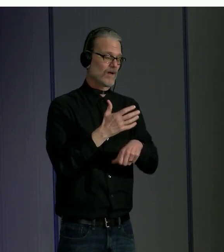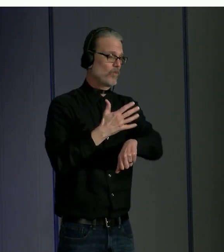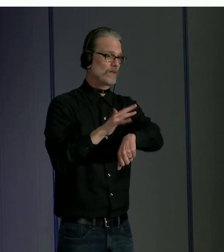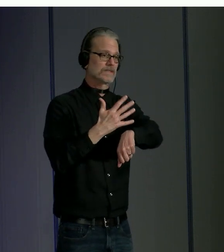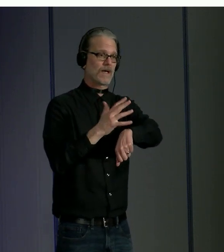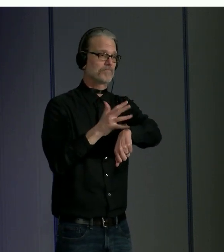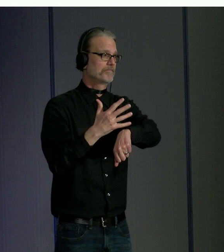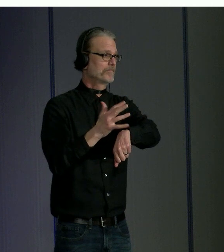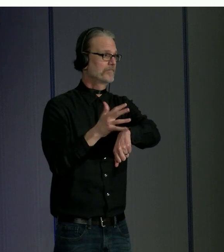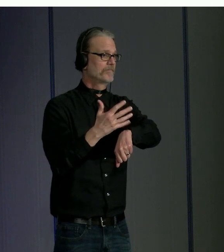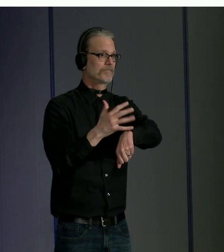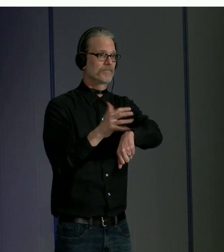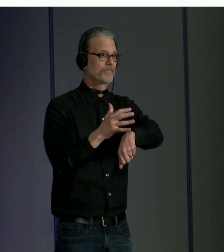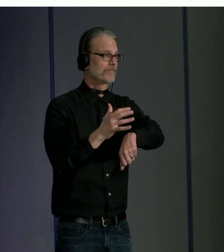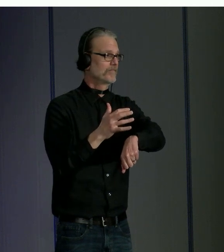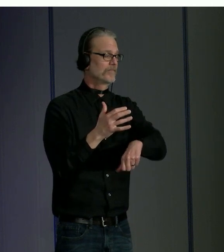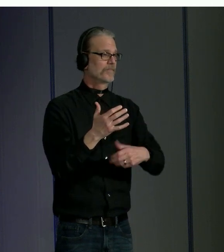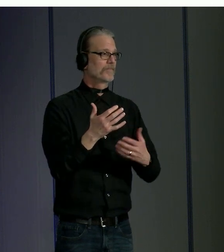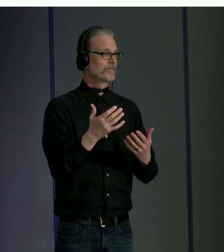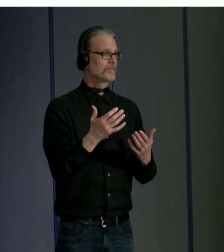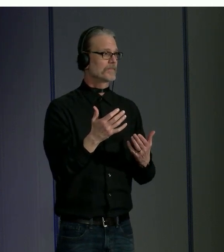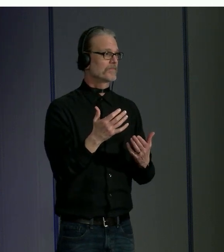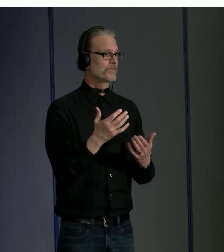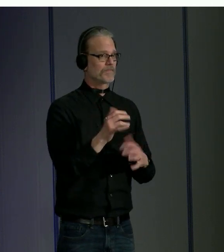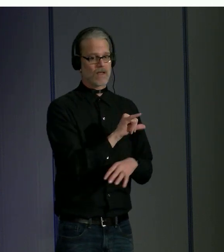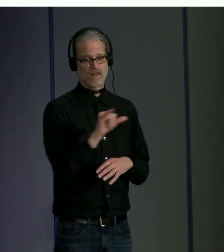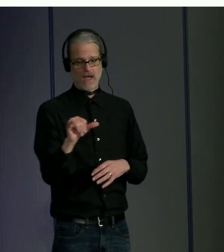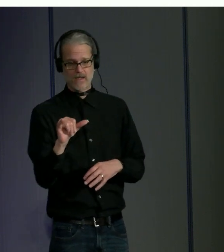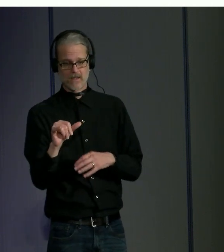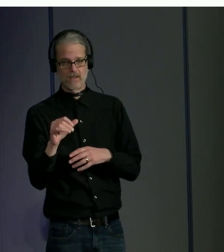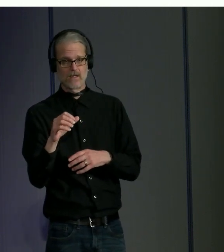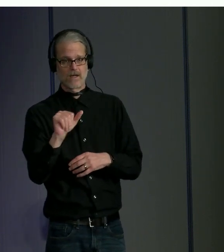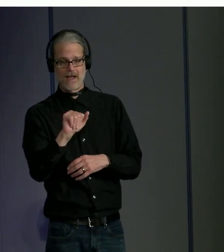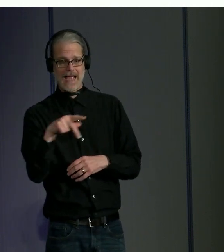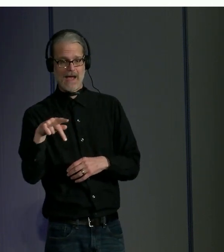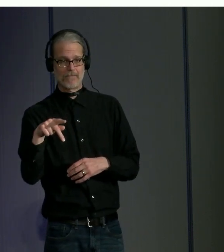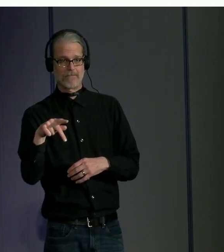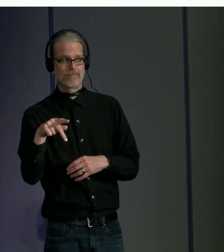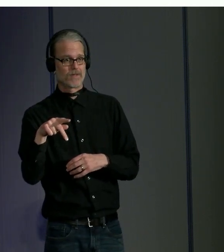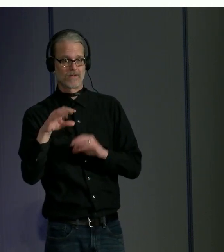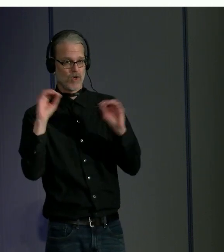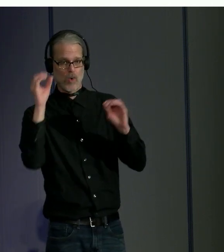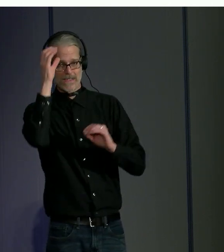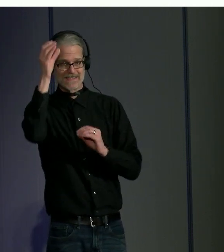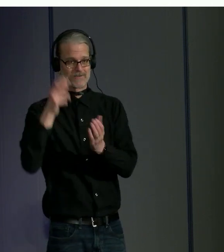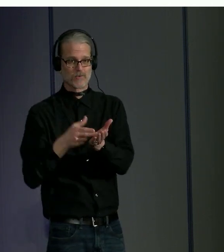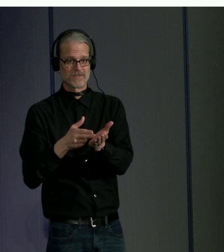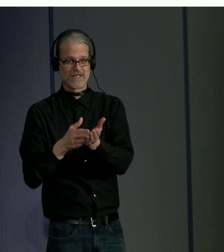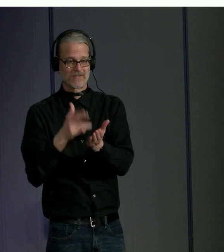that not having an application with conceptual integrity would waste your time.